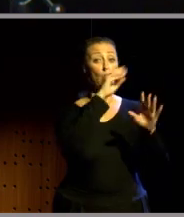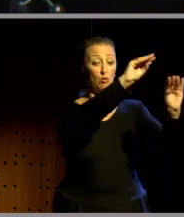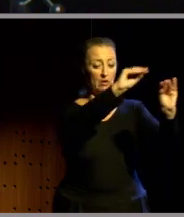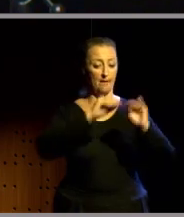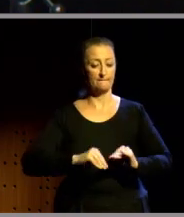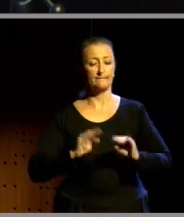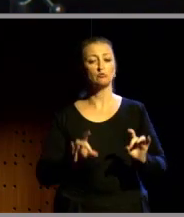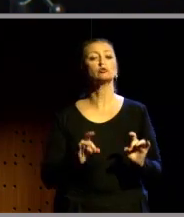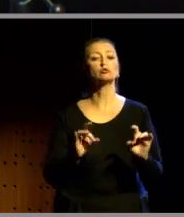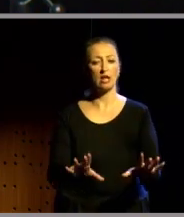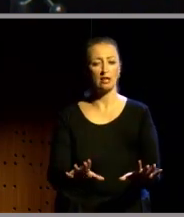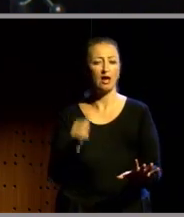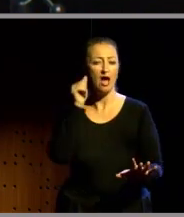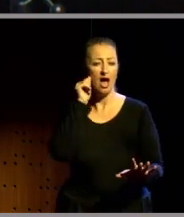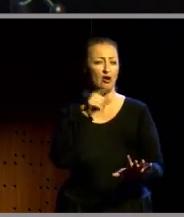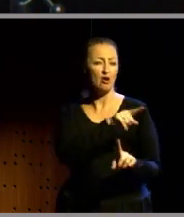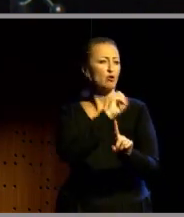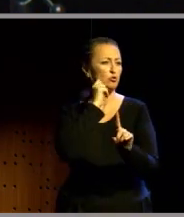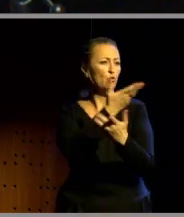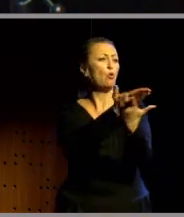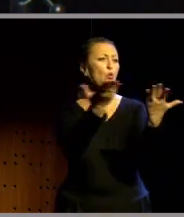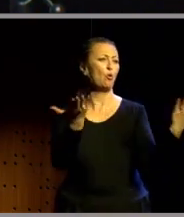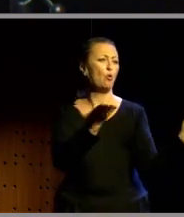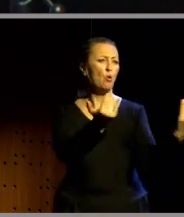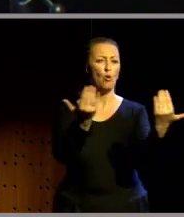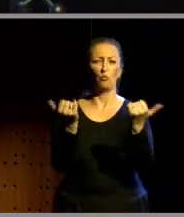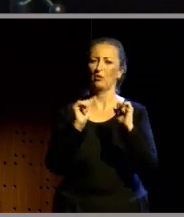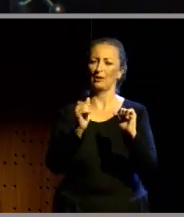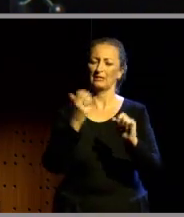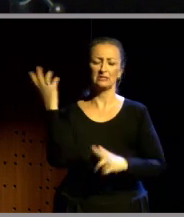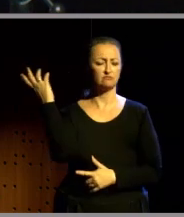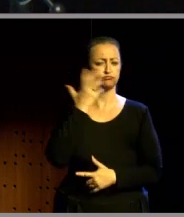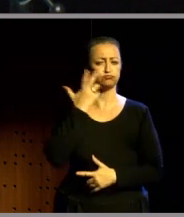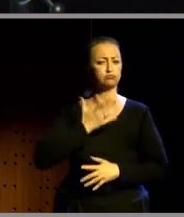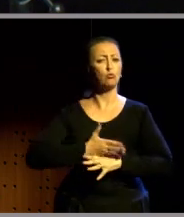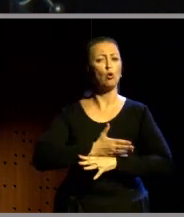Archie and the remarkable work 'Kith and Kin'when it returns.